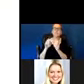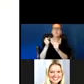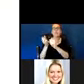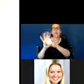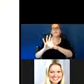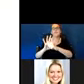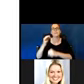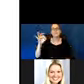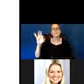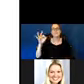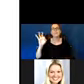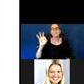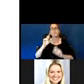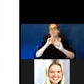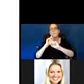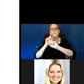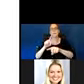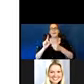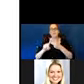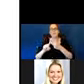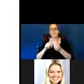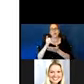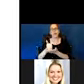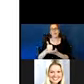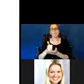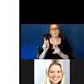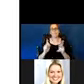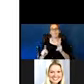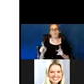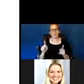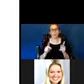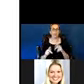So this includes doing homeless outreach rapid response,